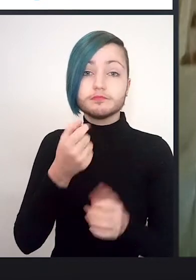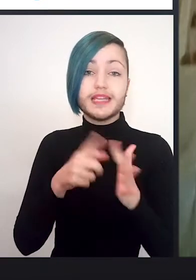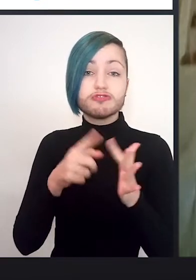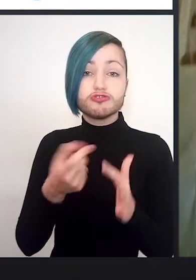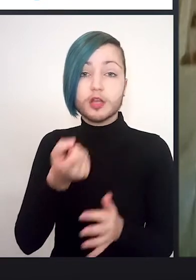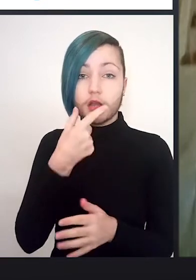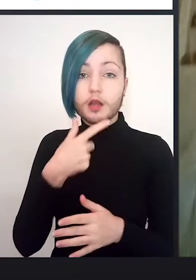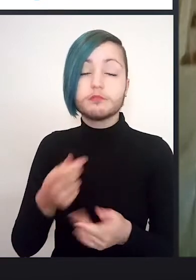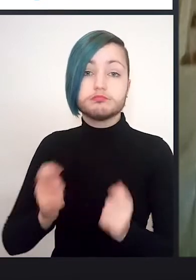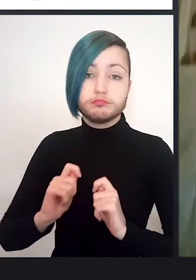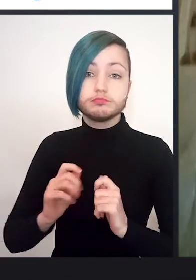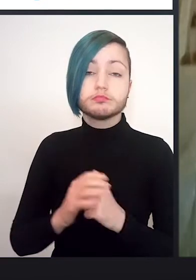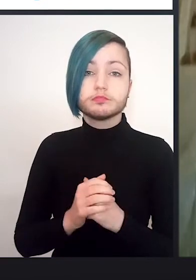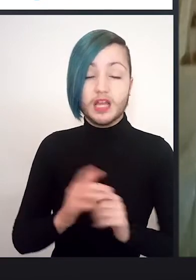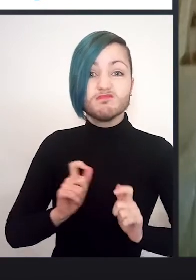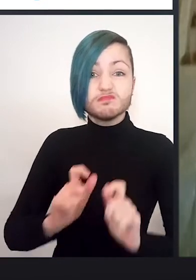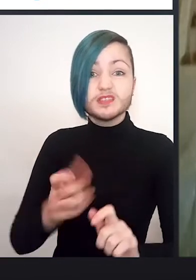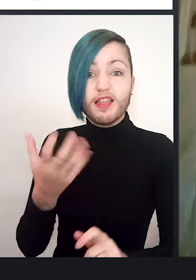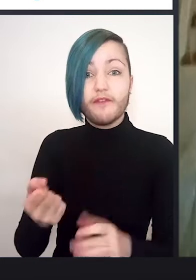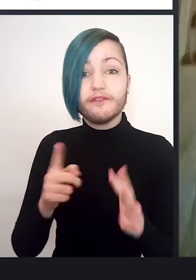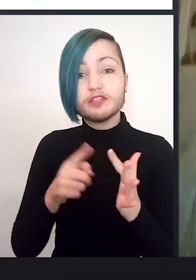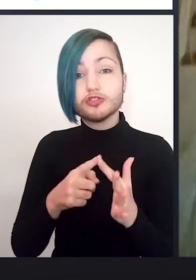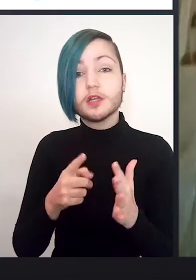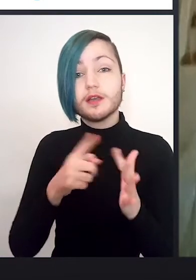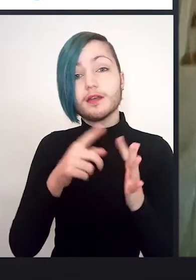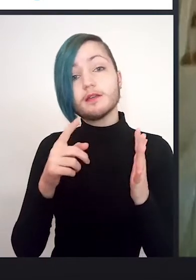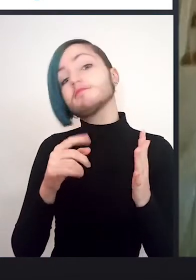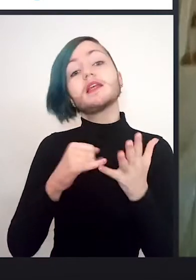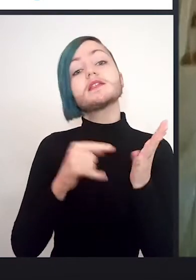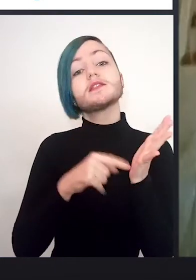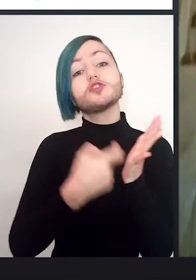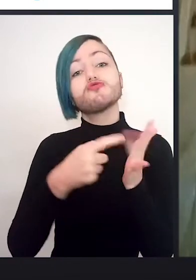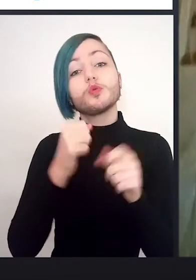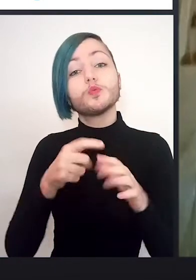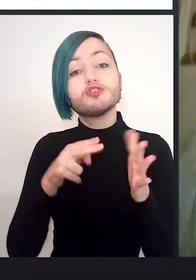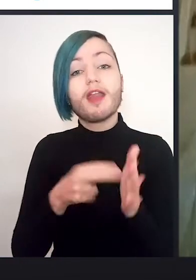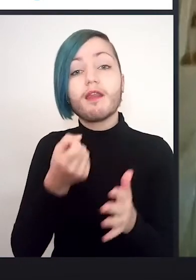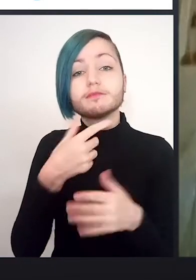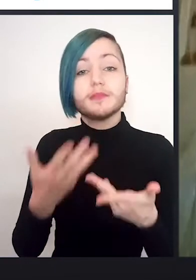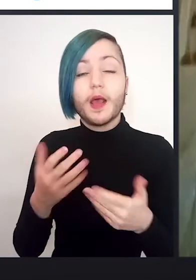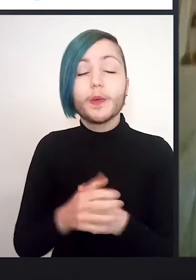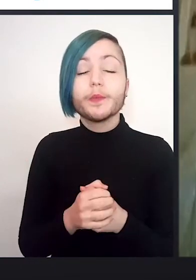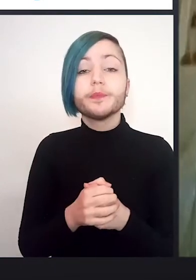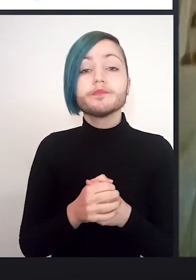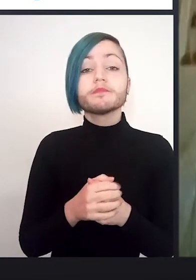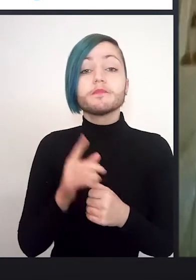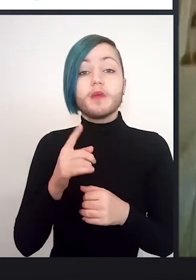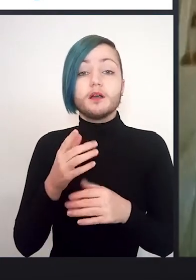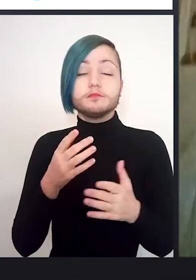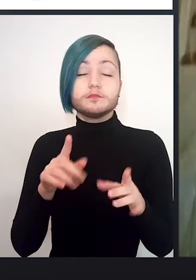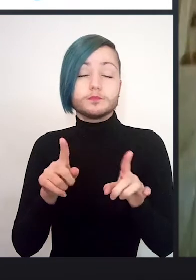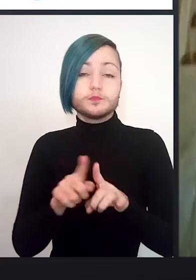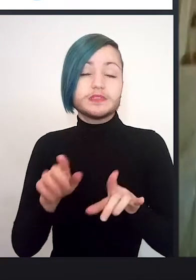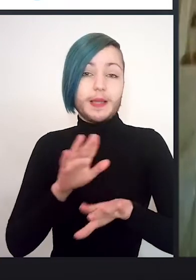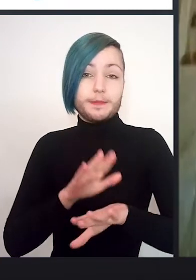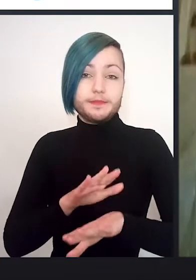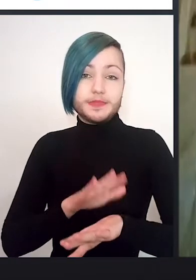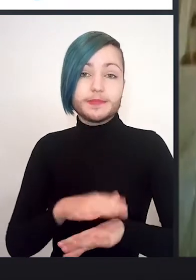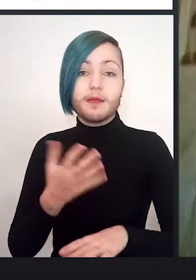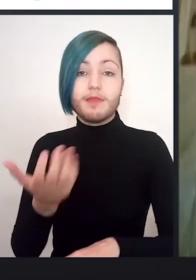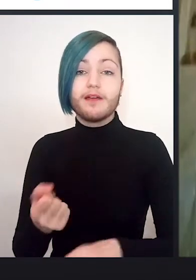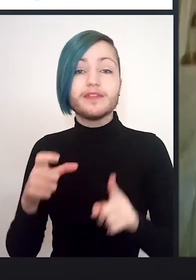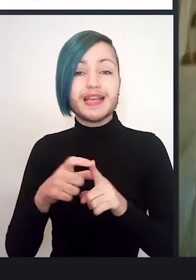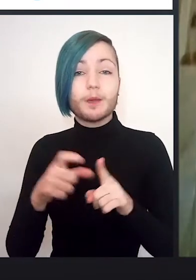treatment –and I'm still on the oestrogen now– I had to take regular 3 monthly jabs of Decapeptyl.